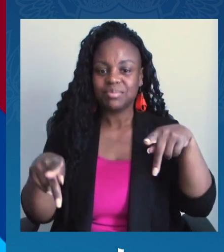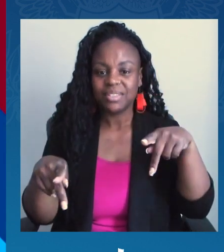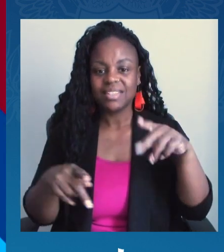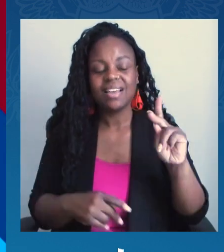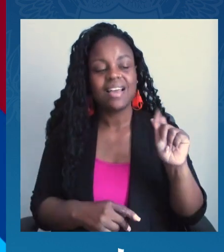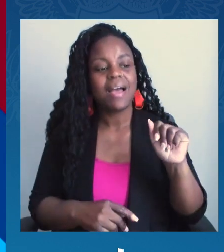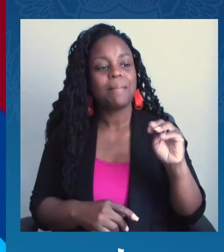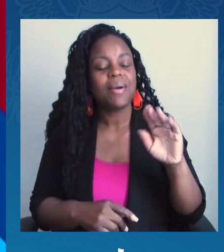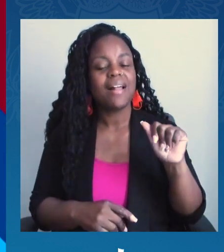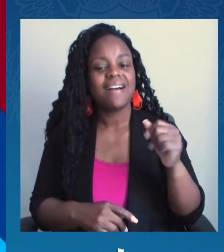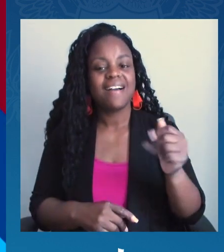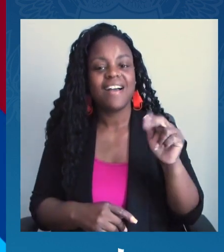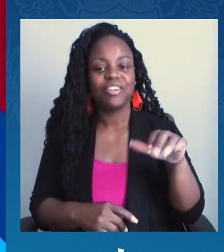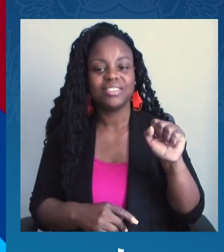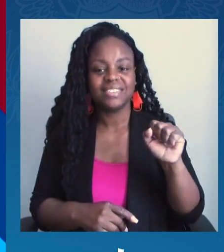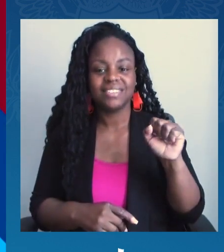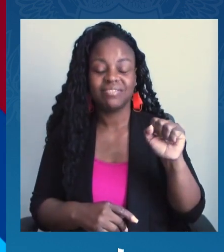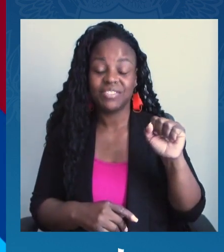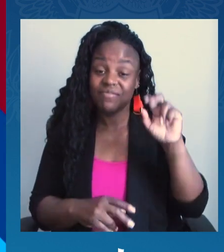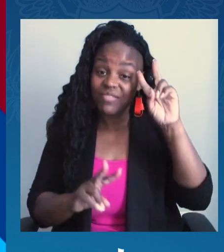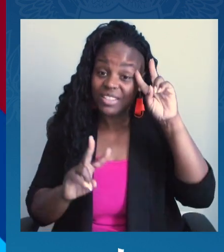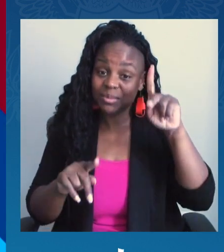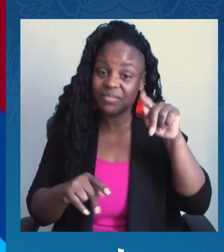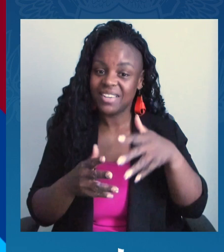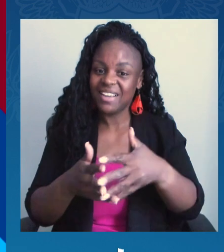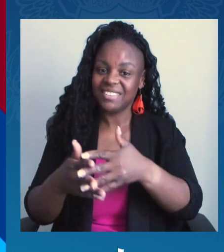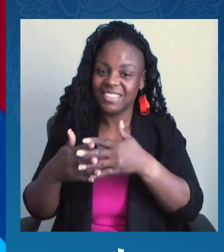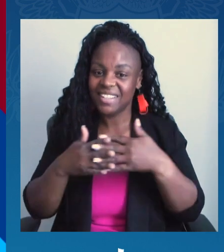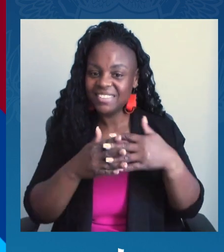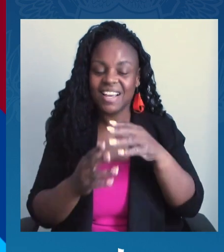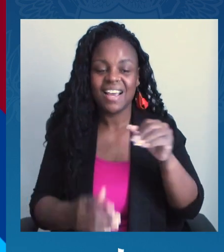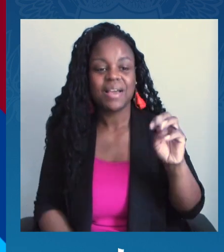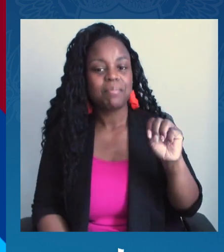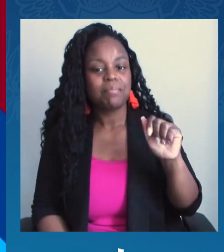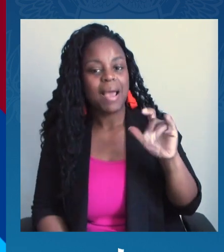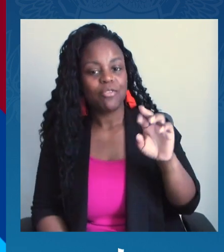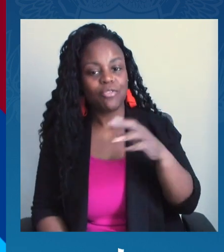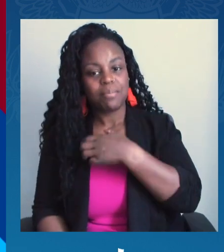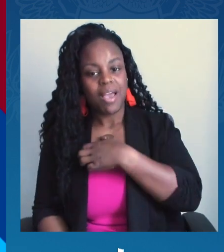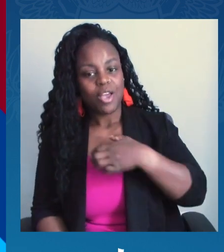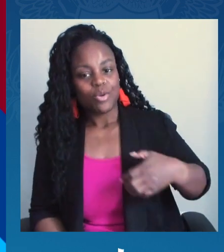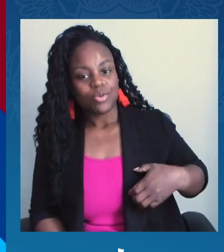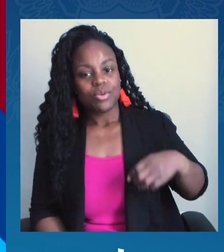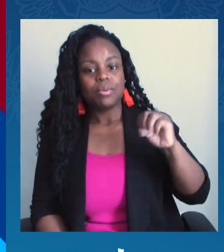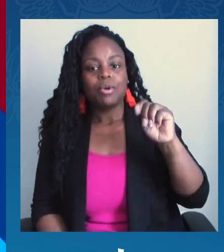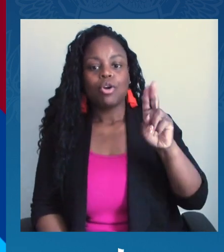and the mayor of the great city of Birmingham, Alabama Randall Woodfin,